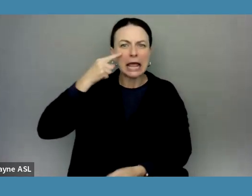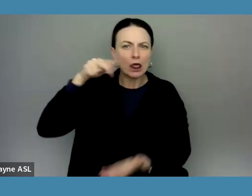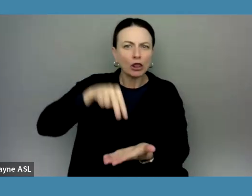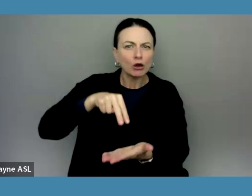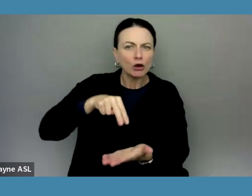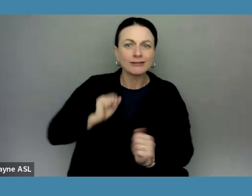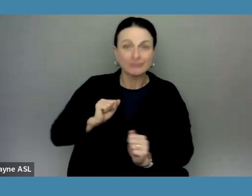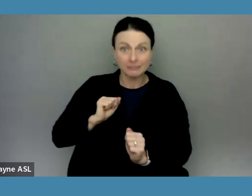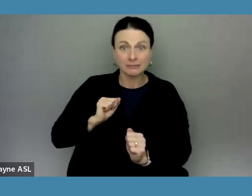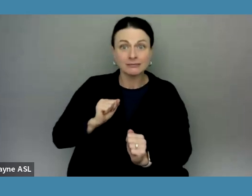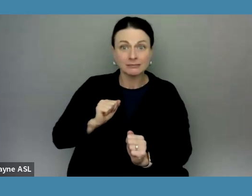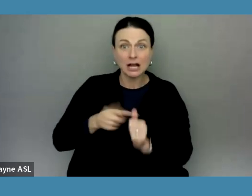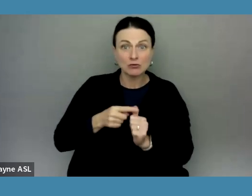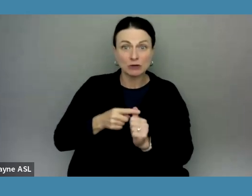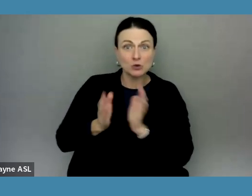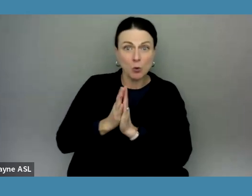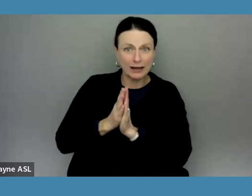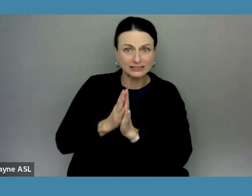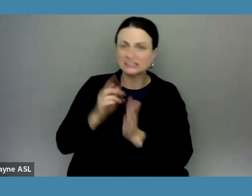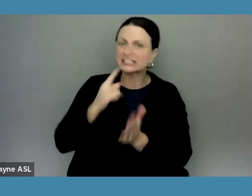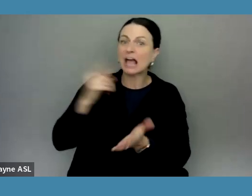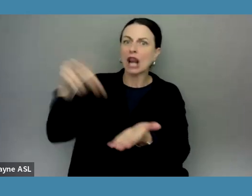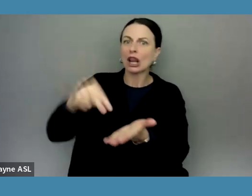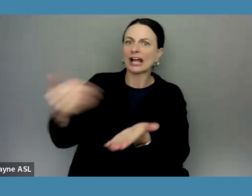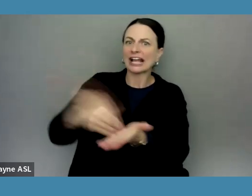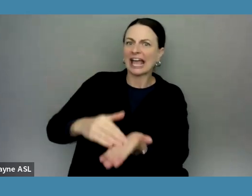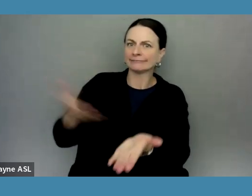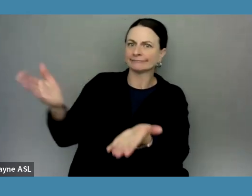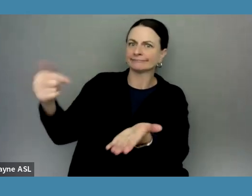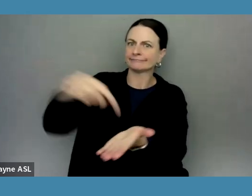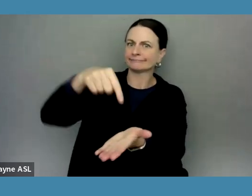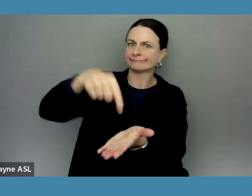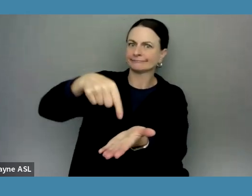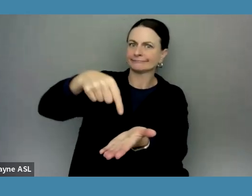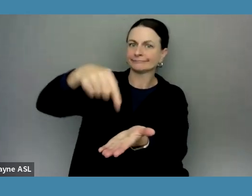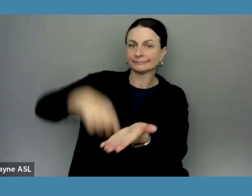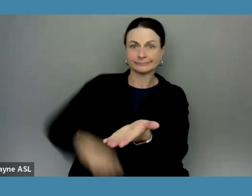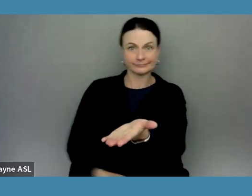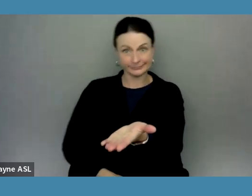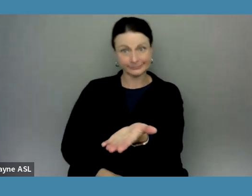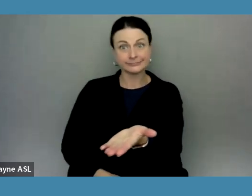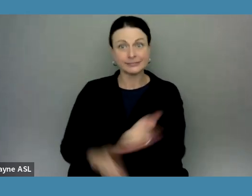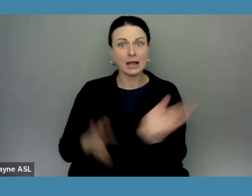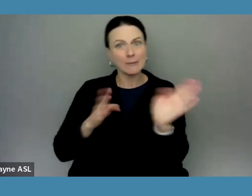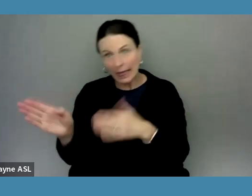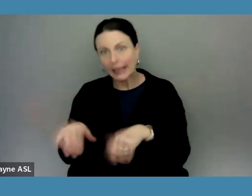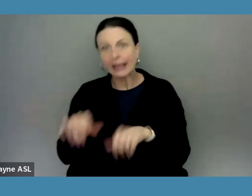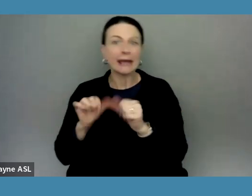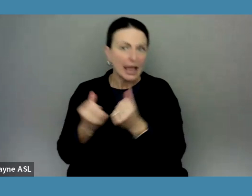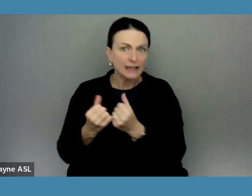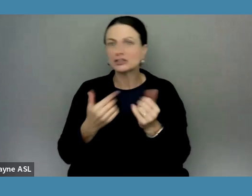for services and you're asking that the plan or the agency to take another look,